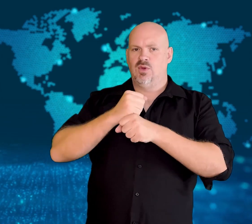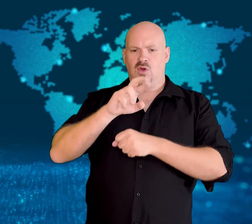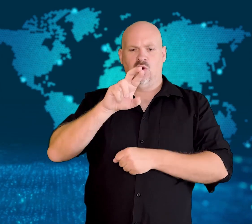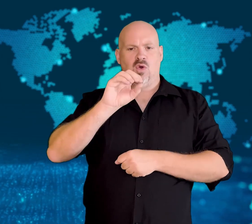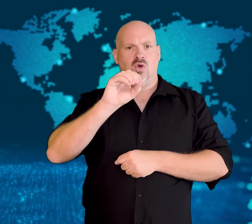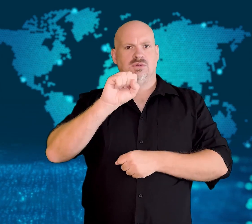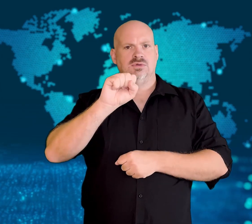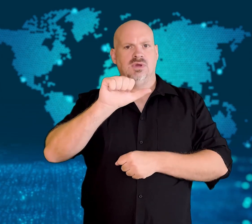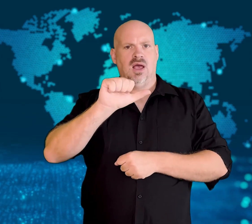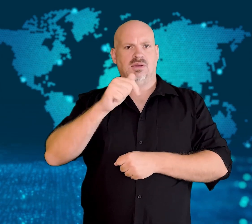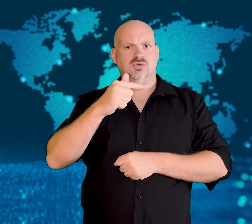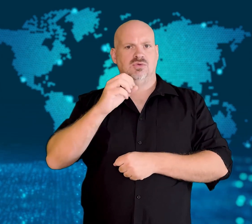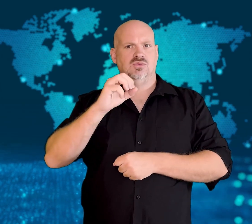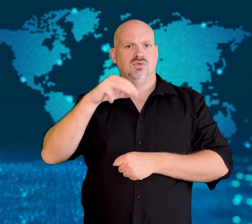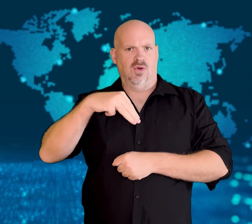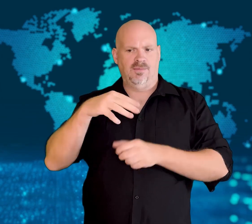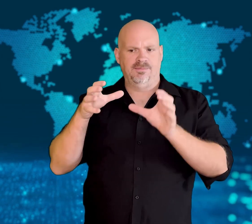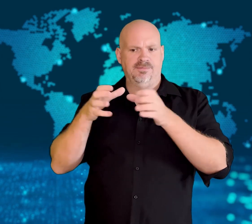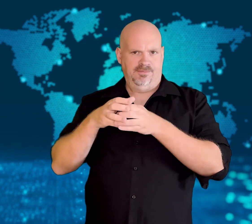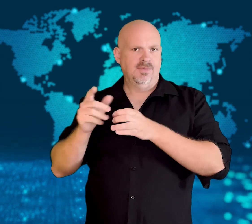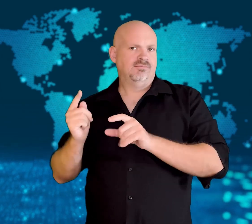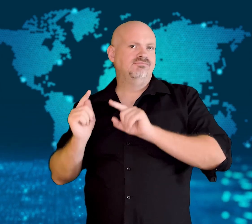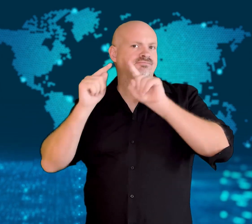are also on site.